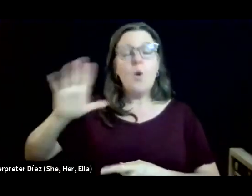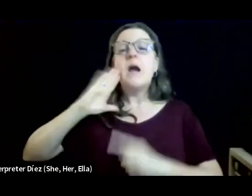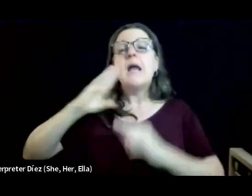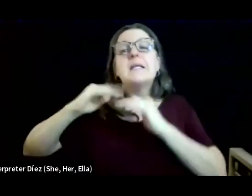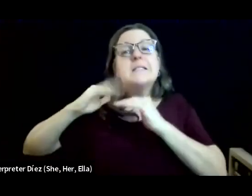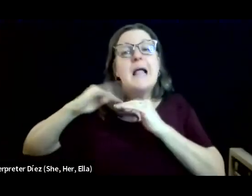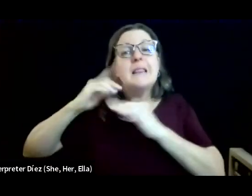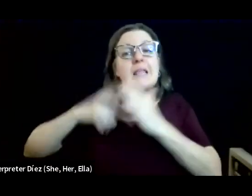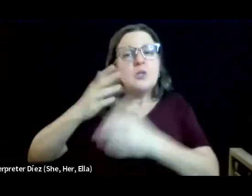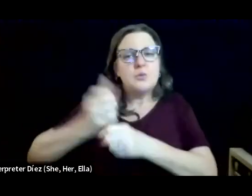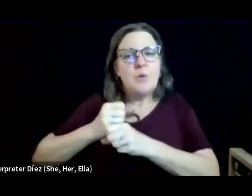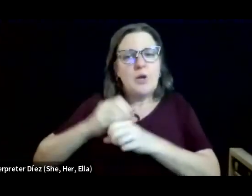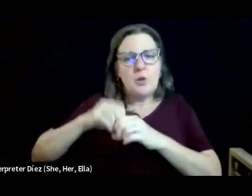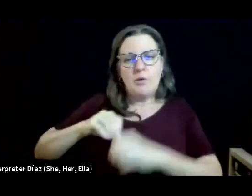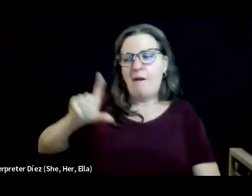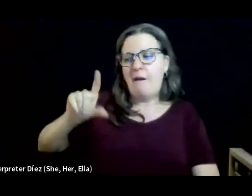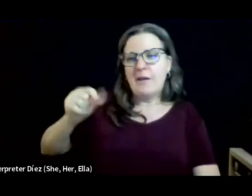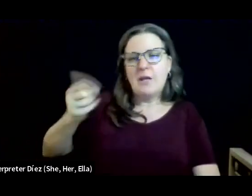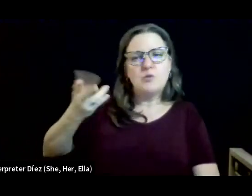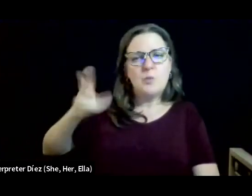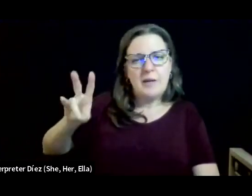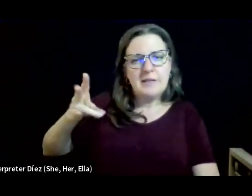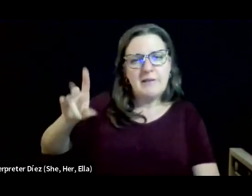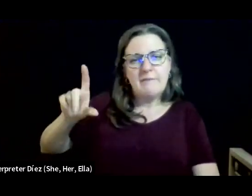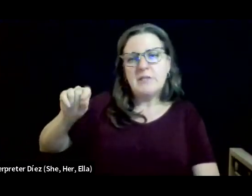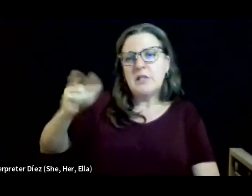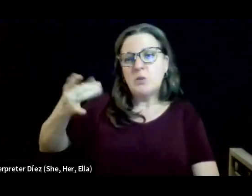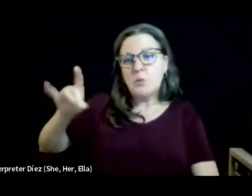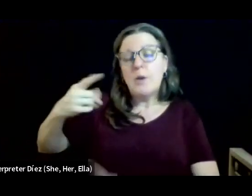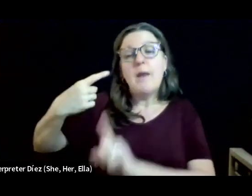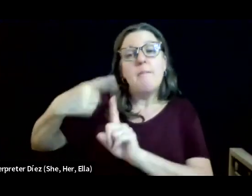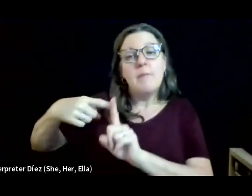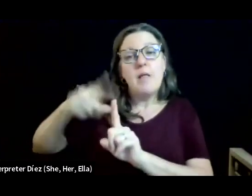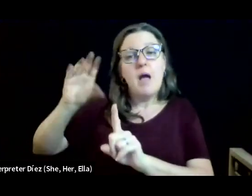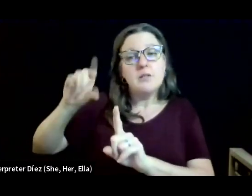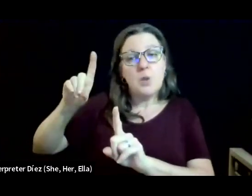So you get an automatic COLA every year until that year.